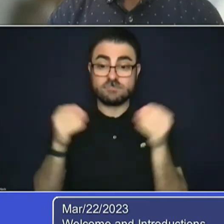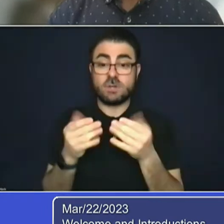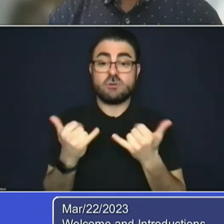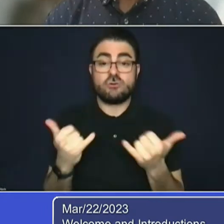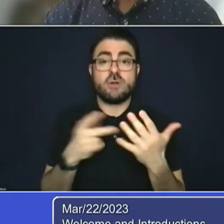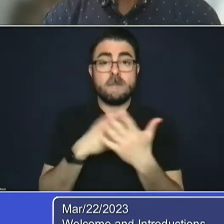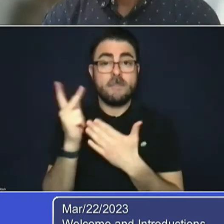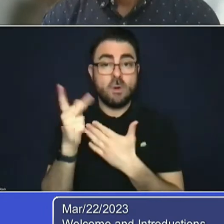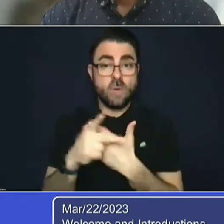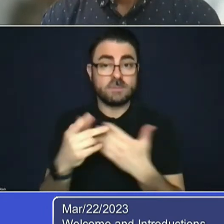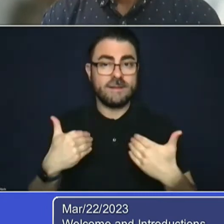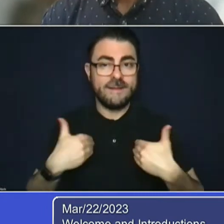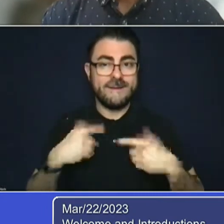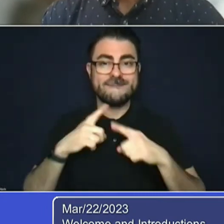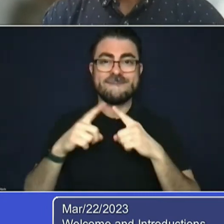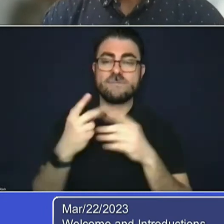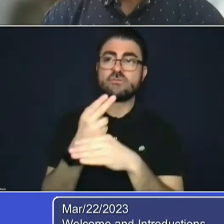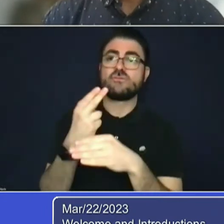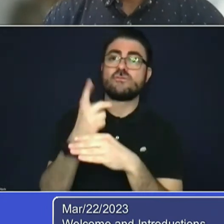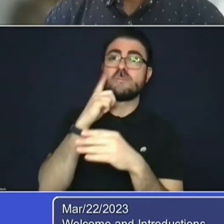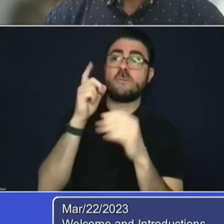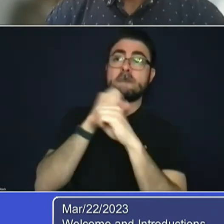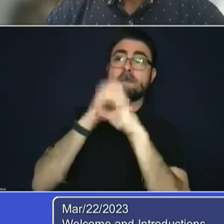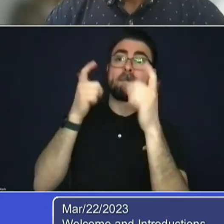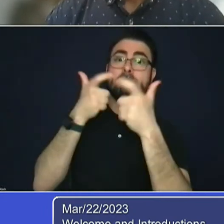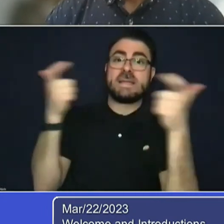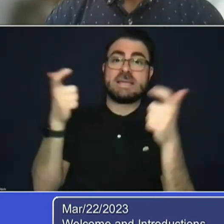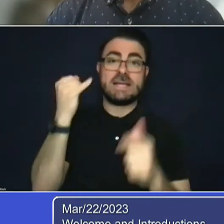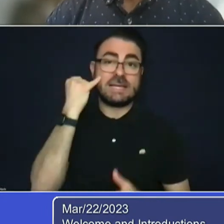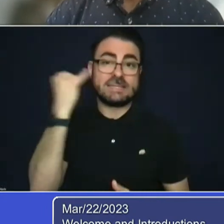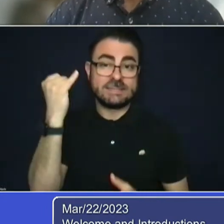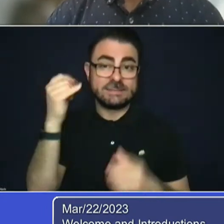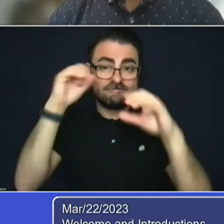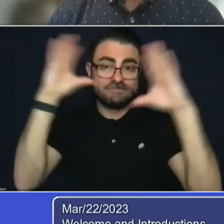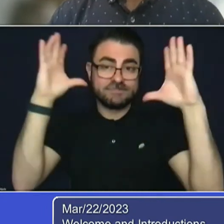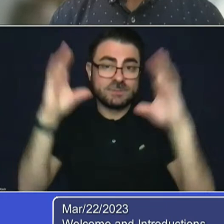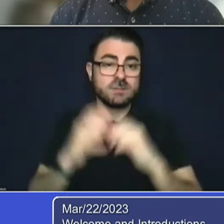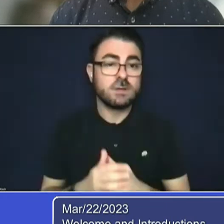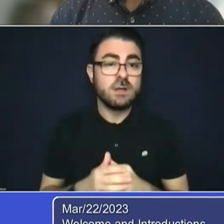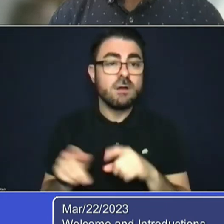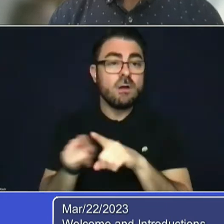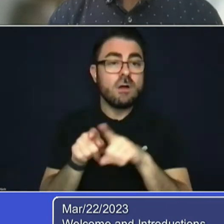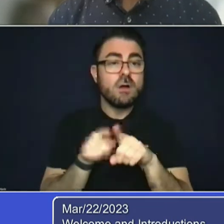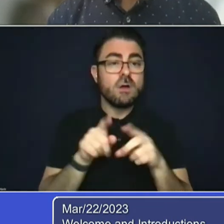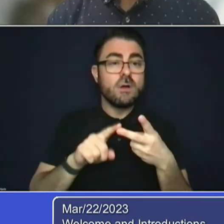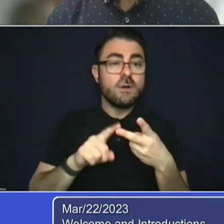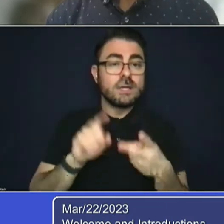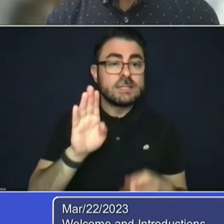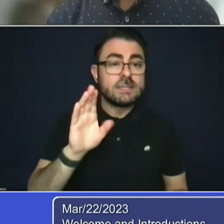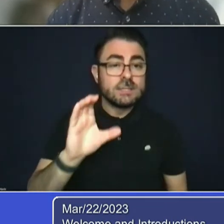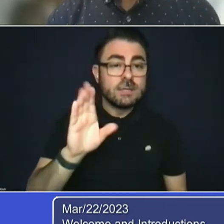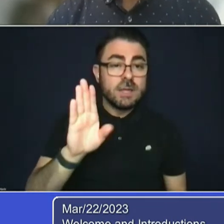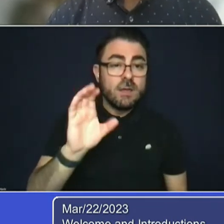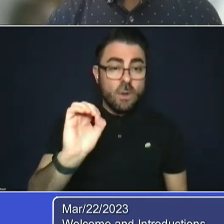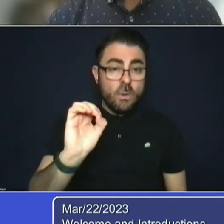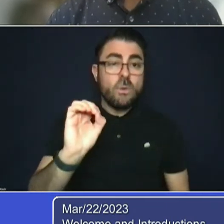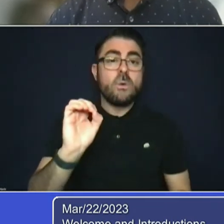THIS IS FOCUSED ON MINI-GRANTS.